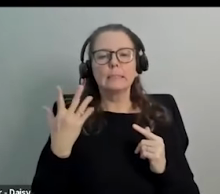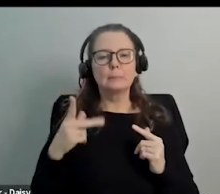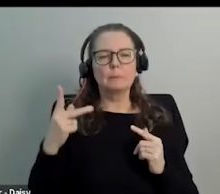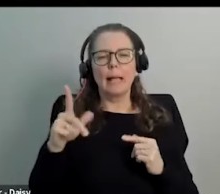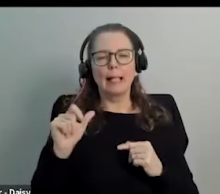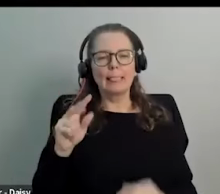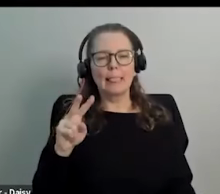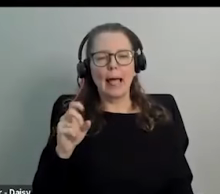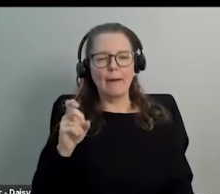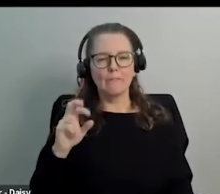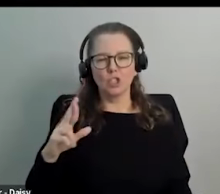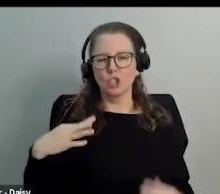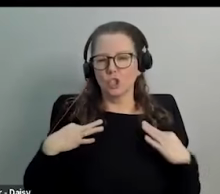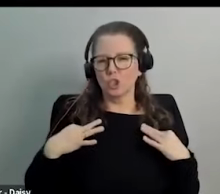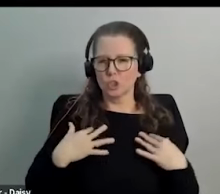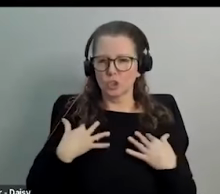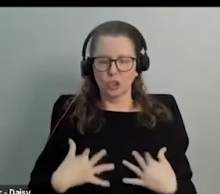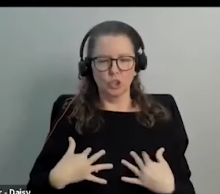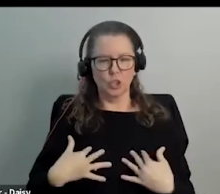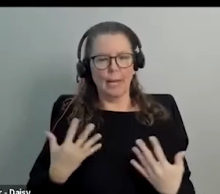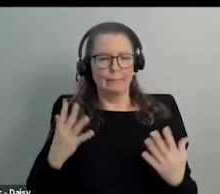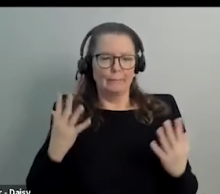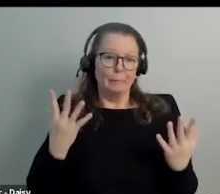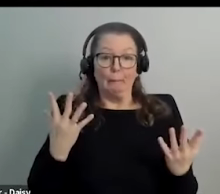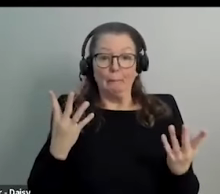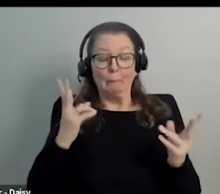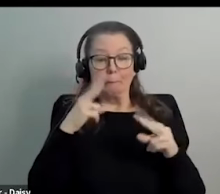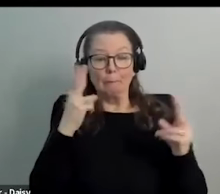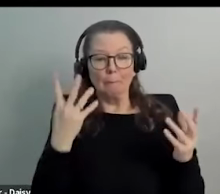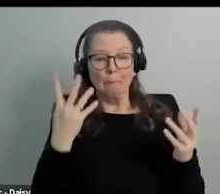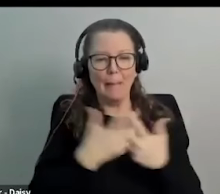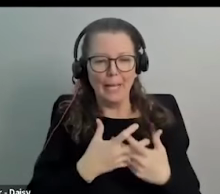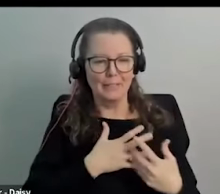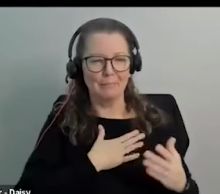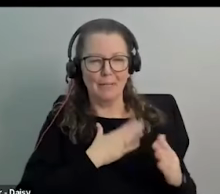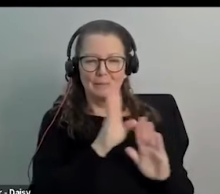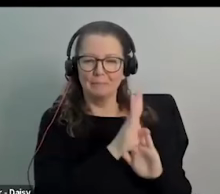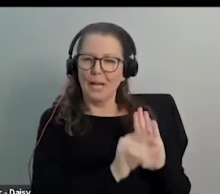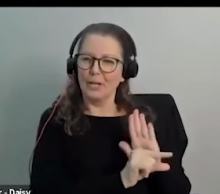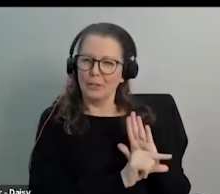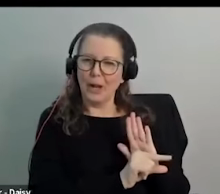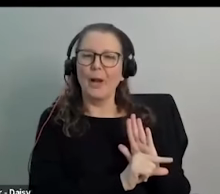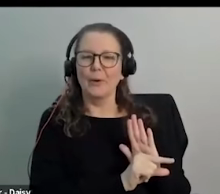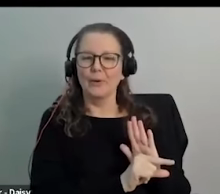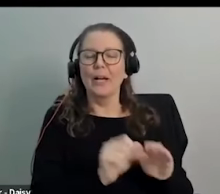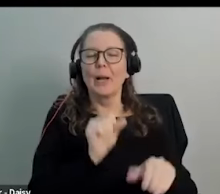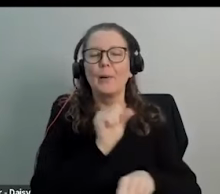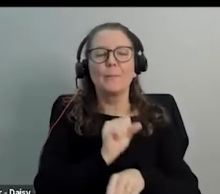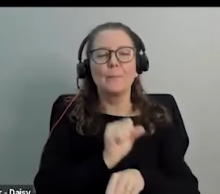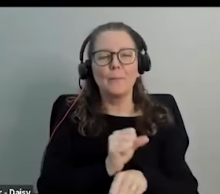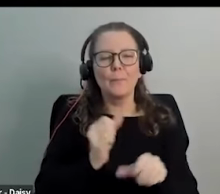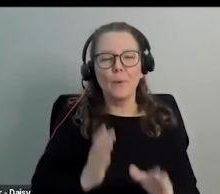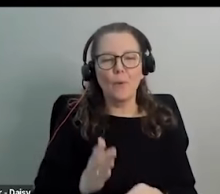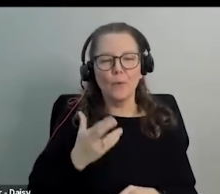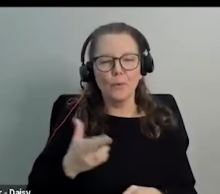that just happens to match the background, which is Laura mentioned there, employee resource group.